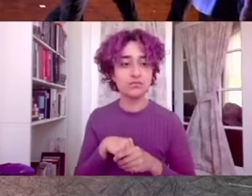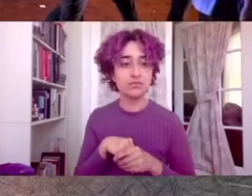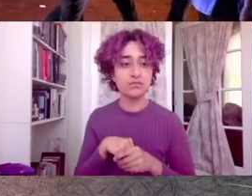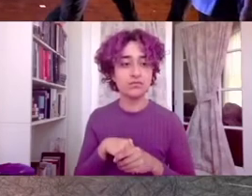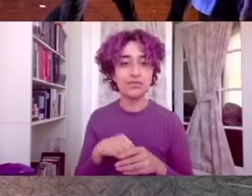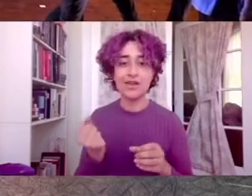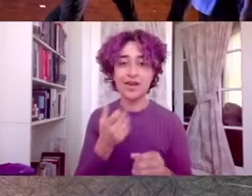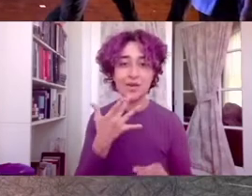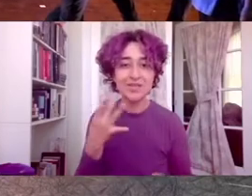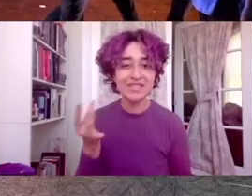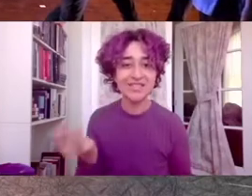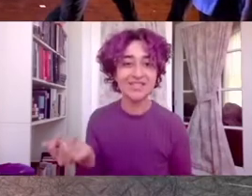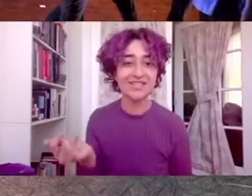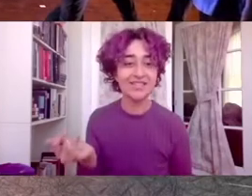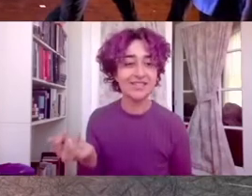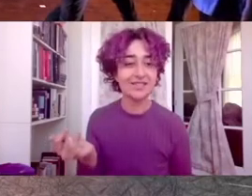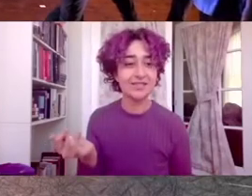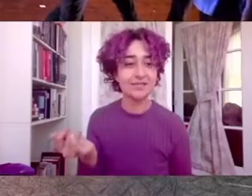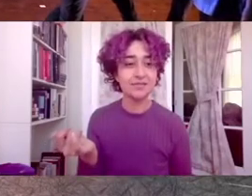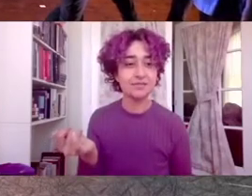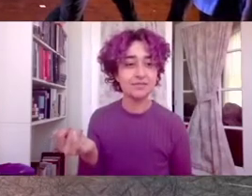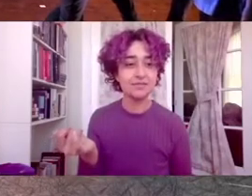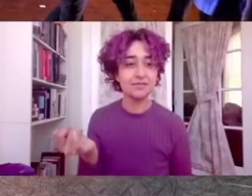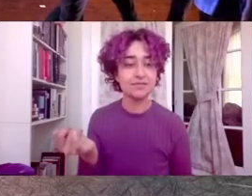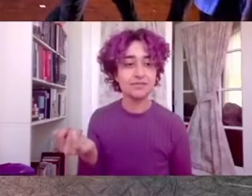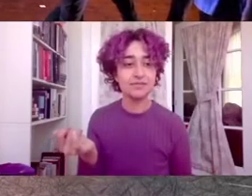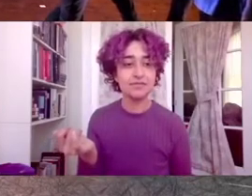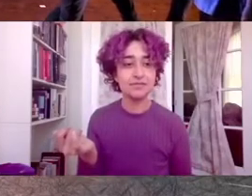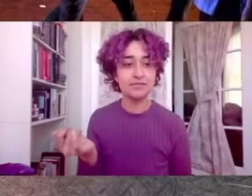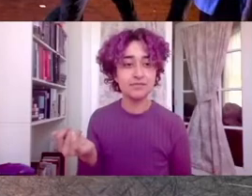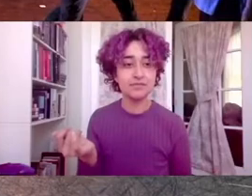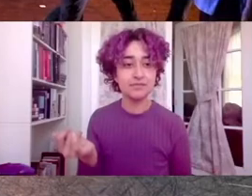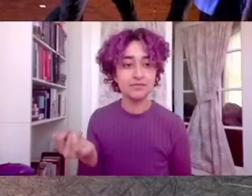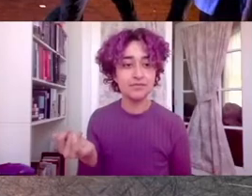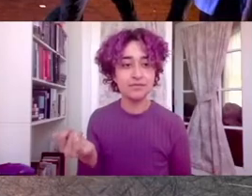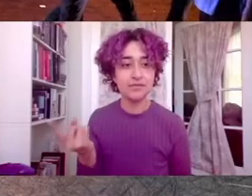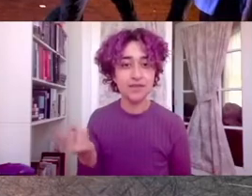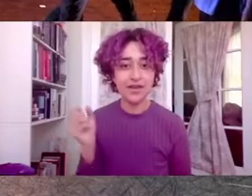I can almost taste it. I can almost hear it.